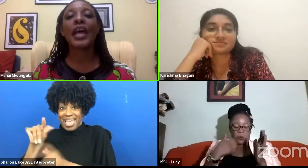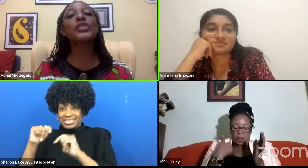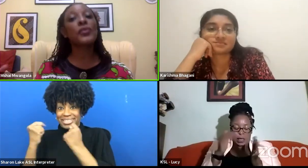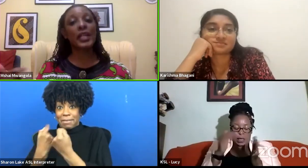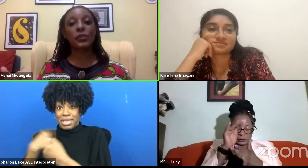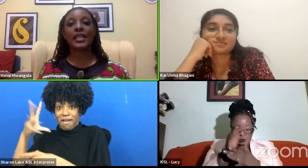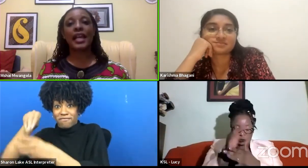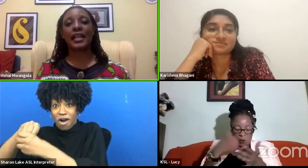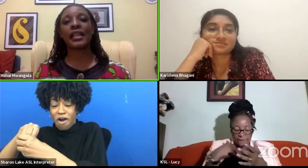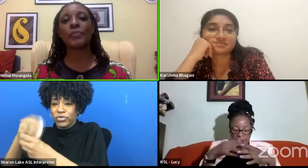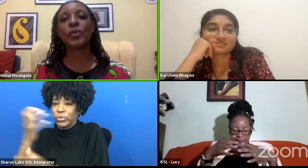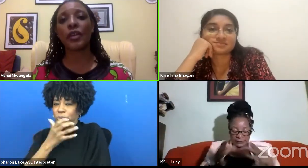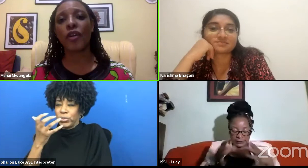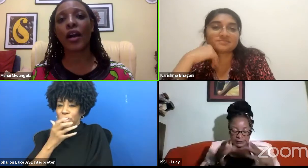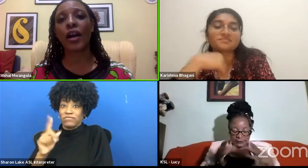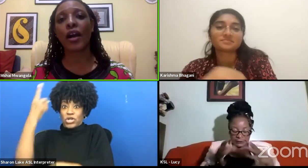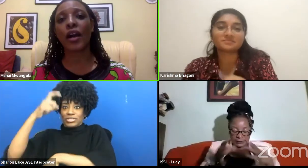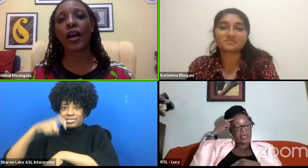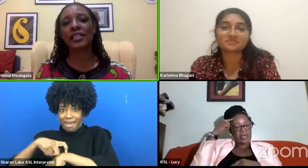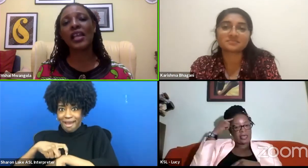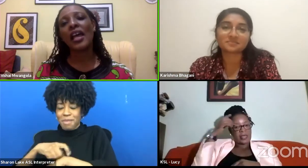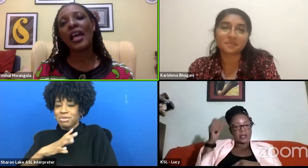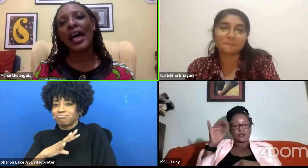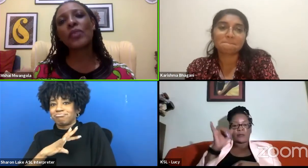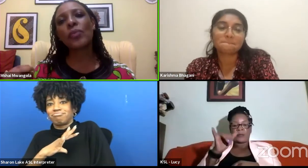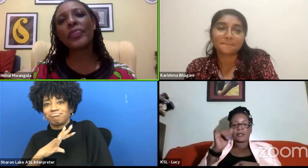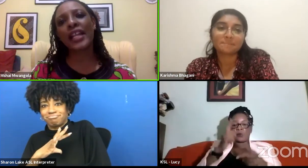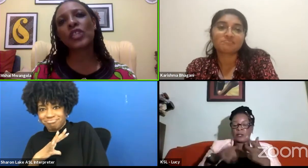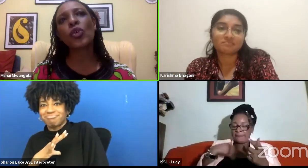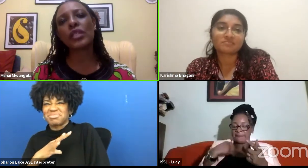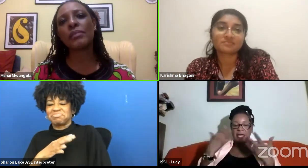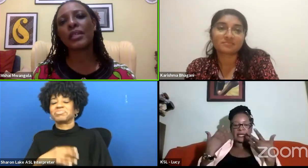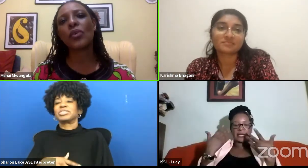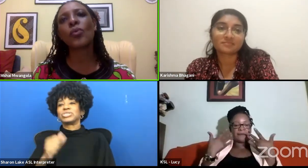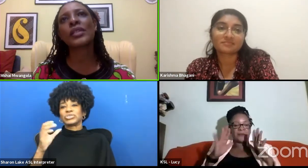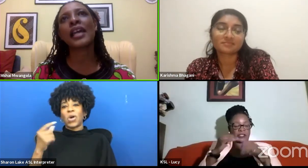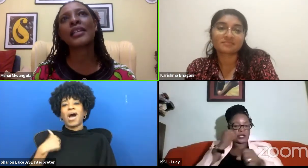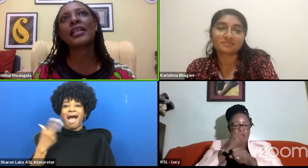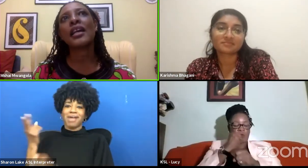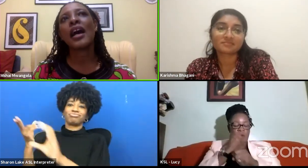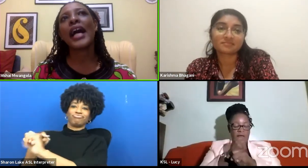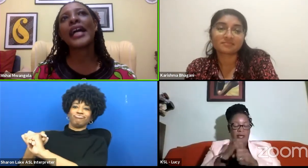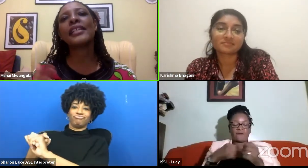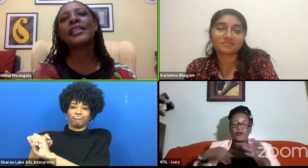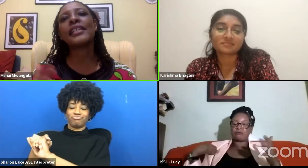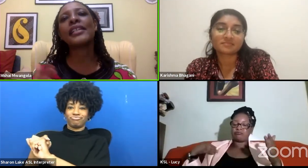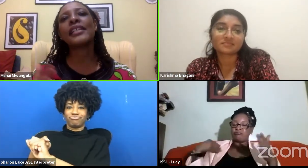And so that's what I ended up doing for a couple of years. And what that taught me was that I didn't have